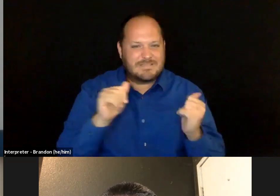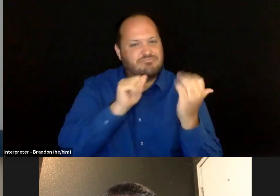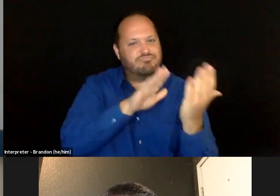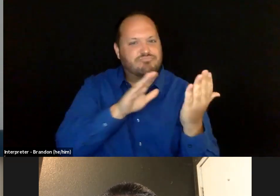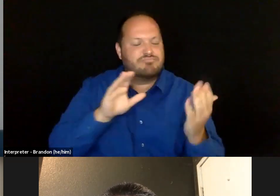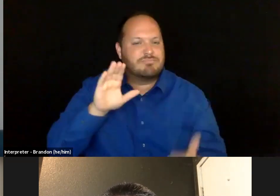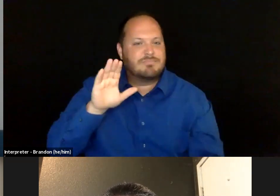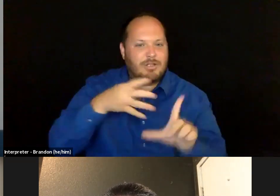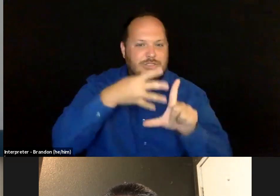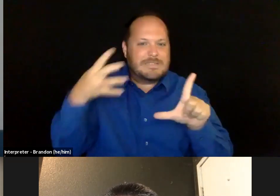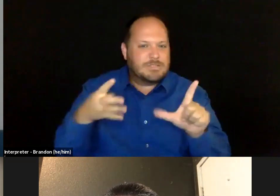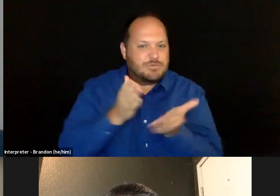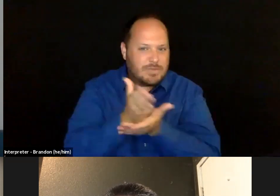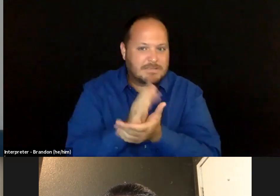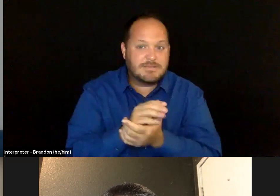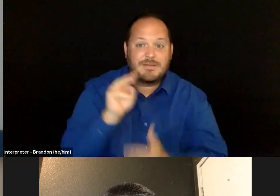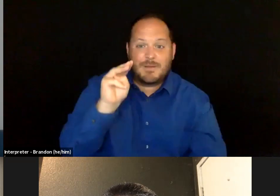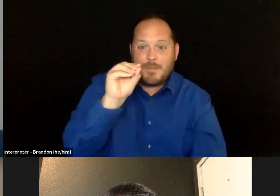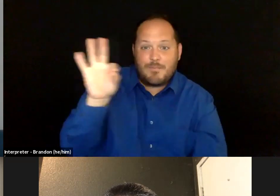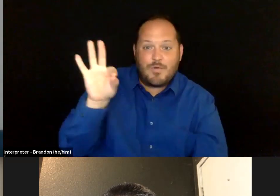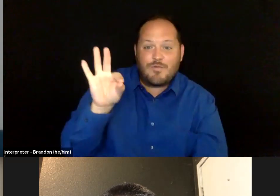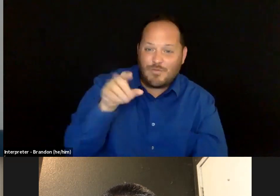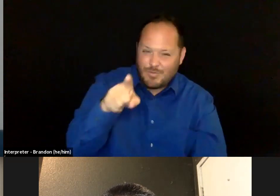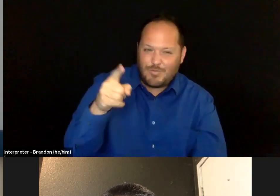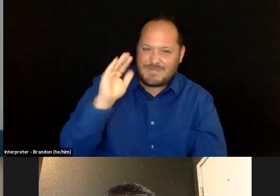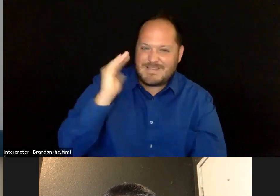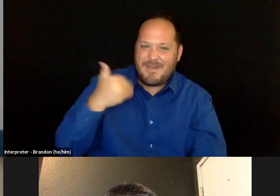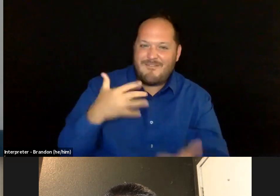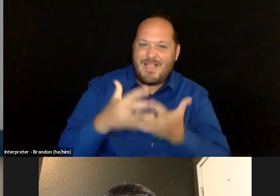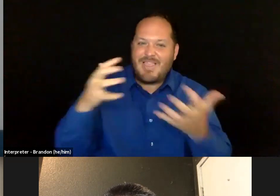So that's why we need to center the leadership of Black trans